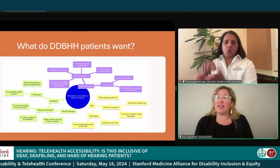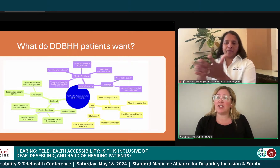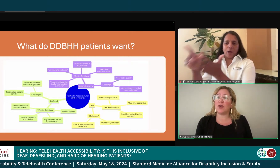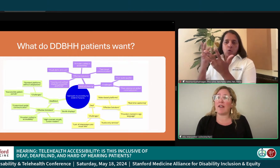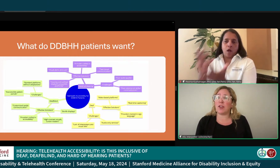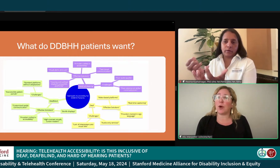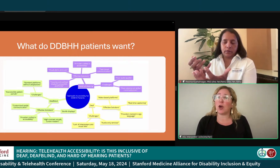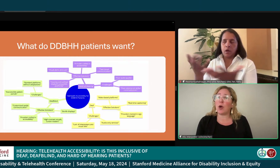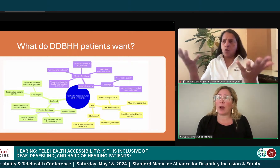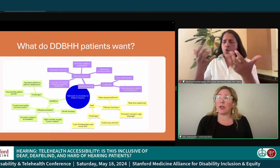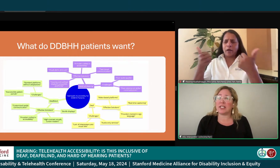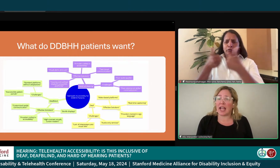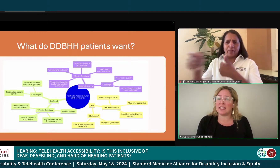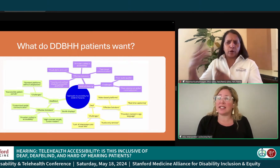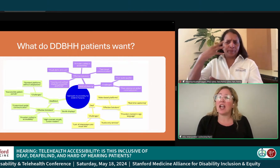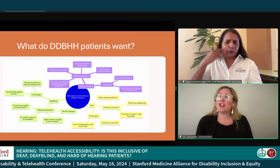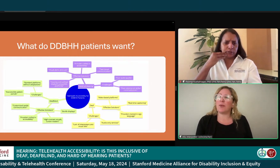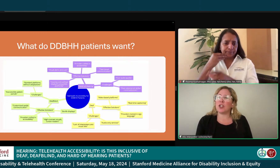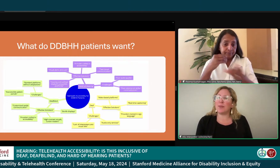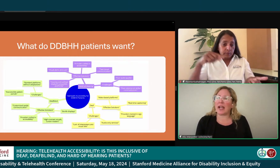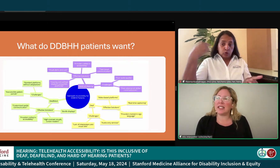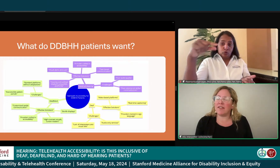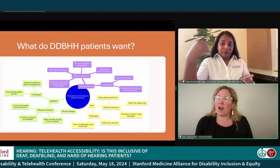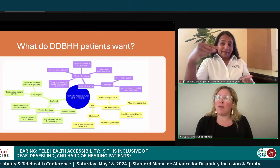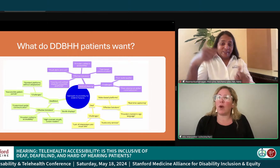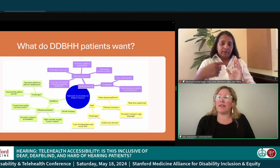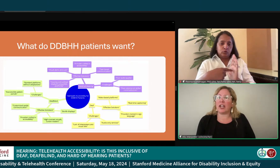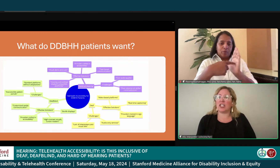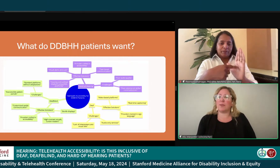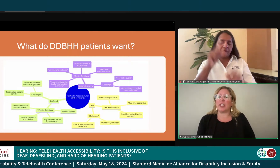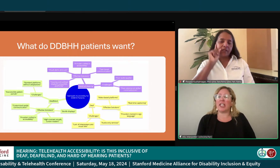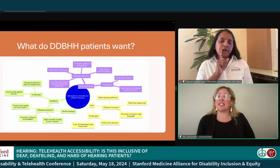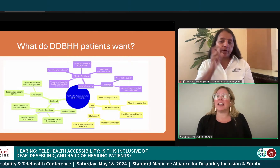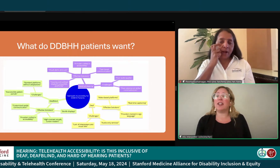this graph, the purple represents the perspective of what they're experiencing.